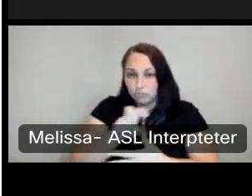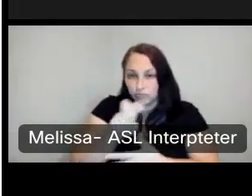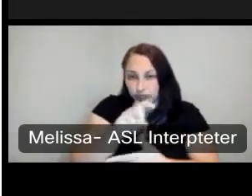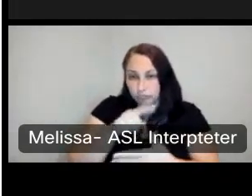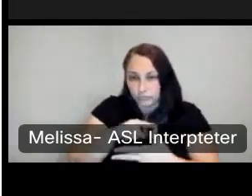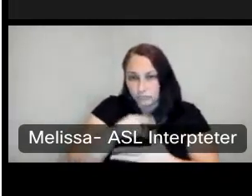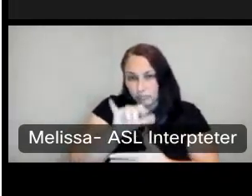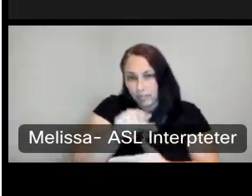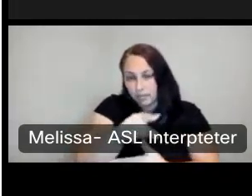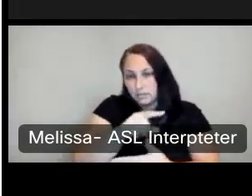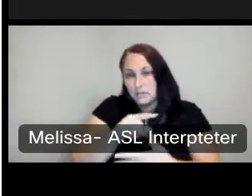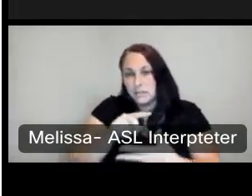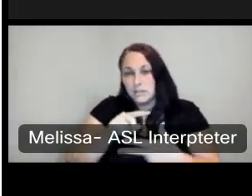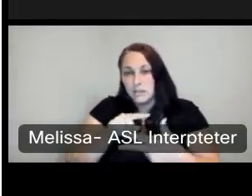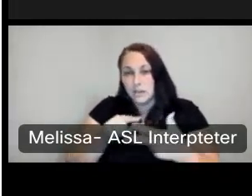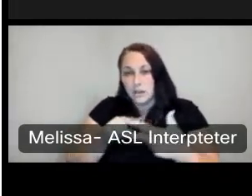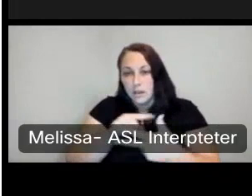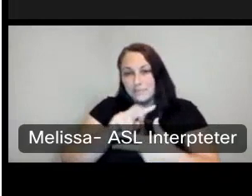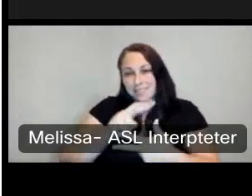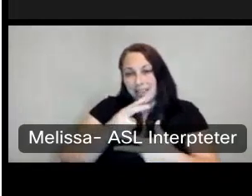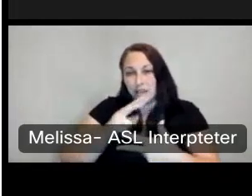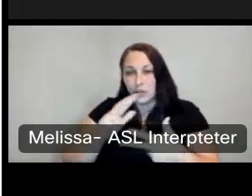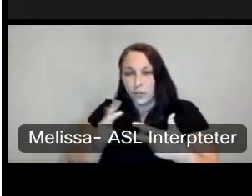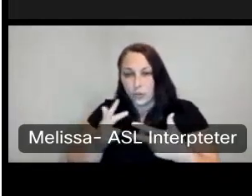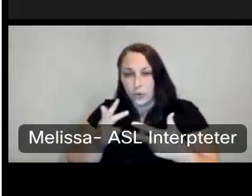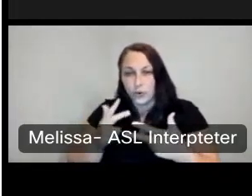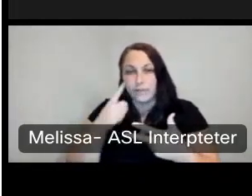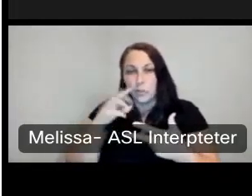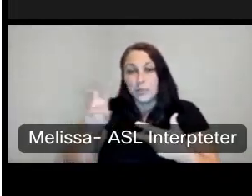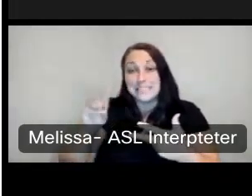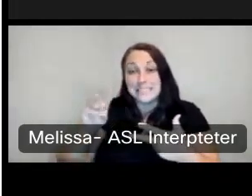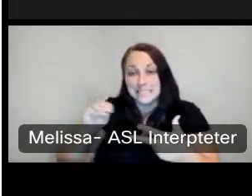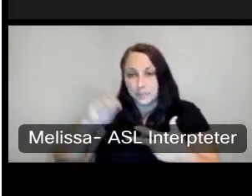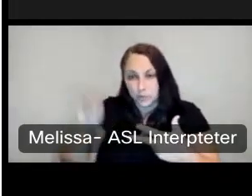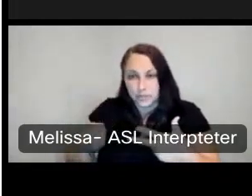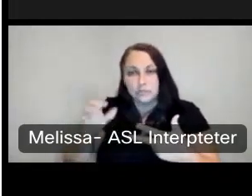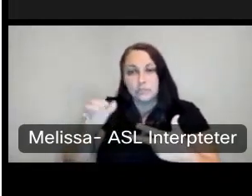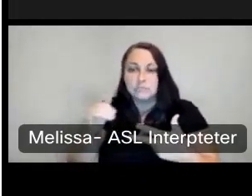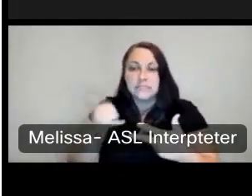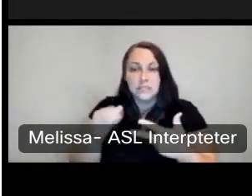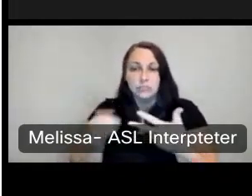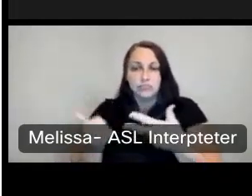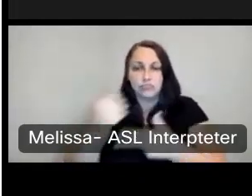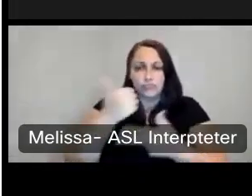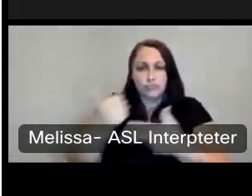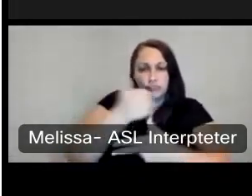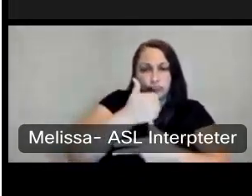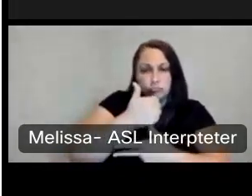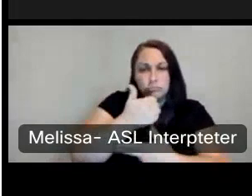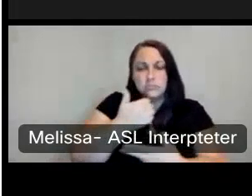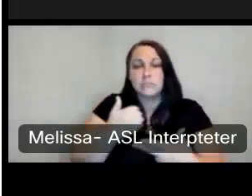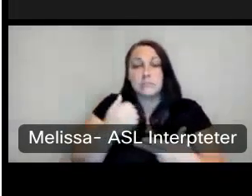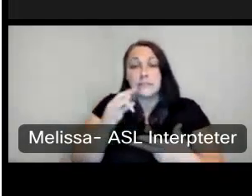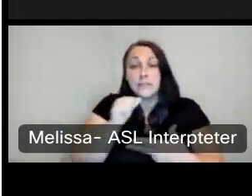or second or third choice for over 60 percent of survey respondents um it has 12 stops in